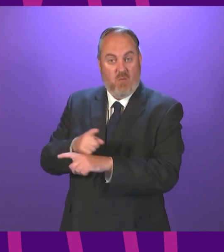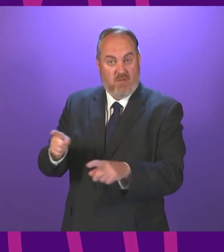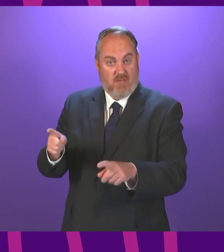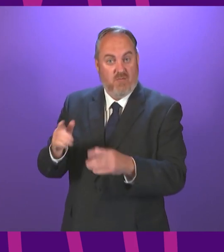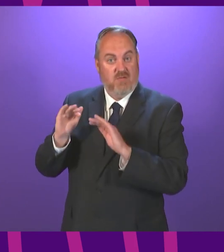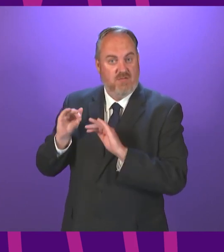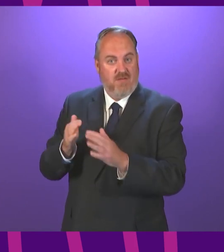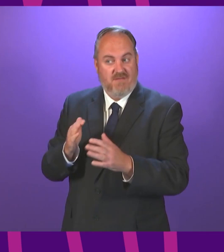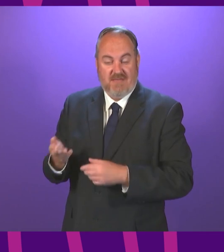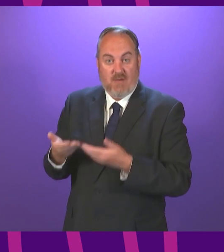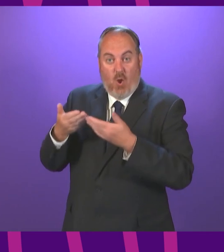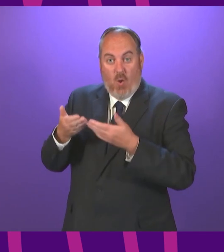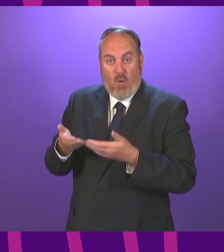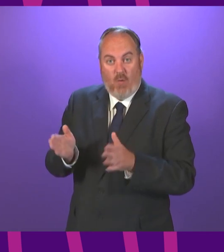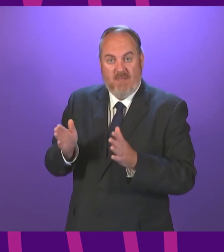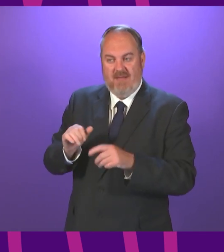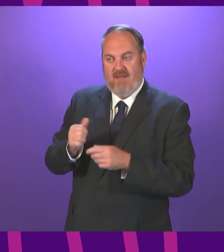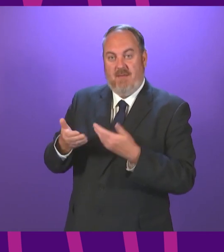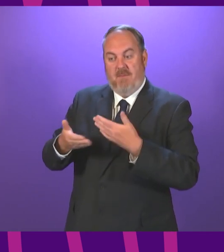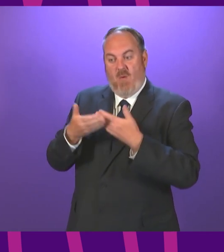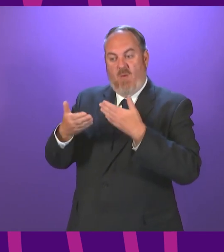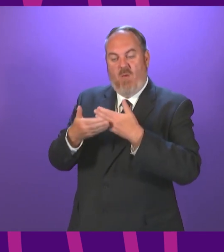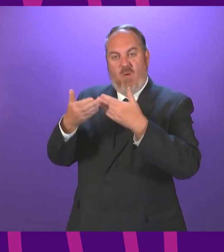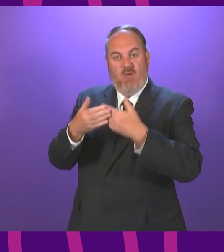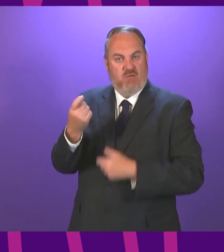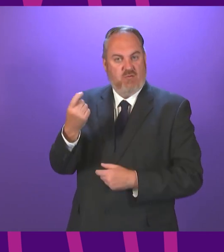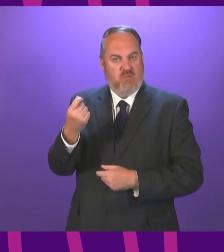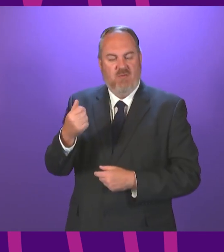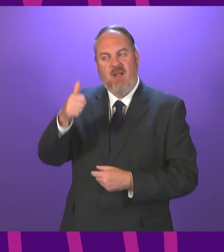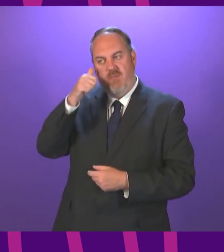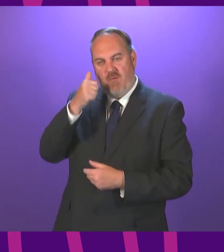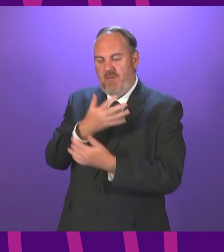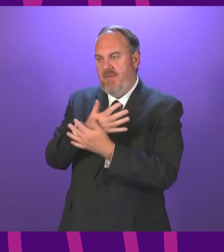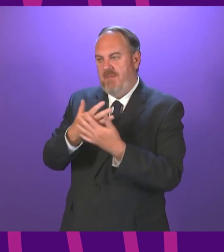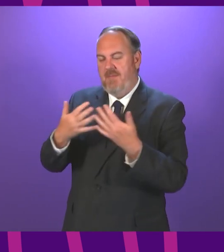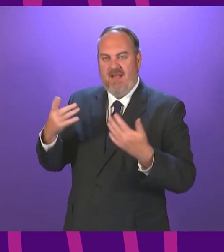which will be welcome and will bring much-needed relief to many people in that category.